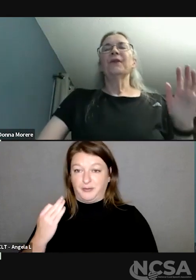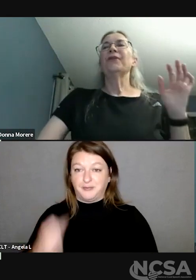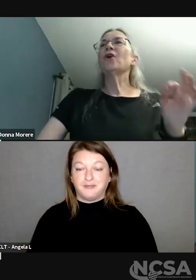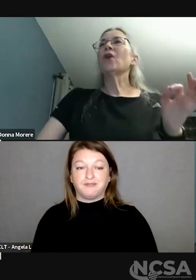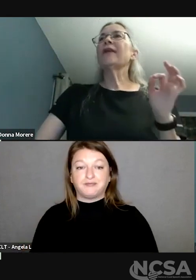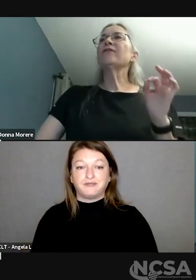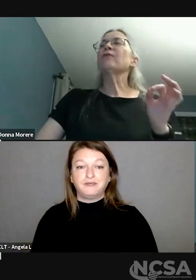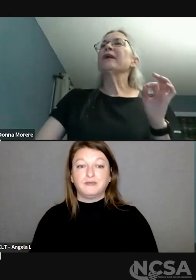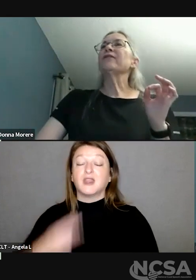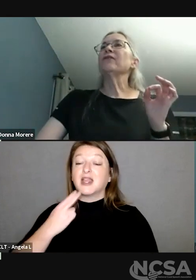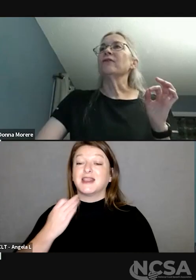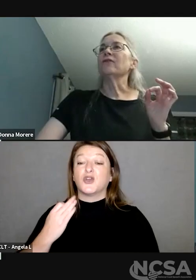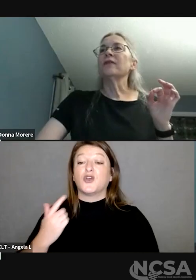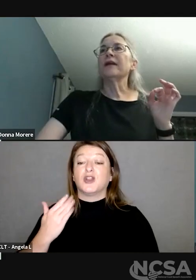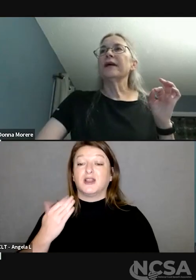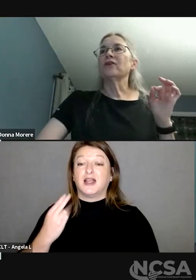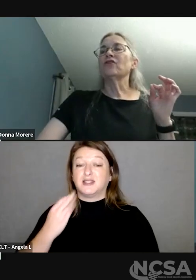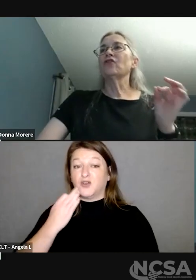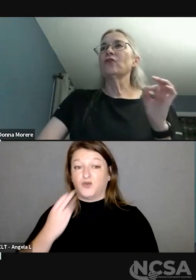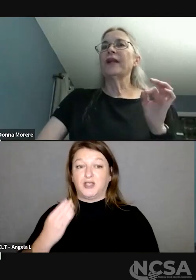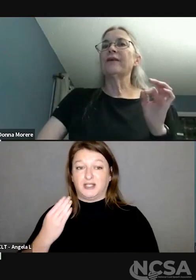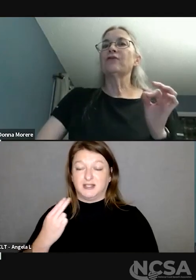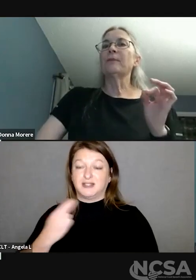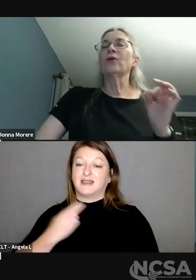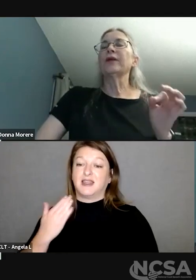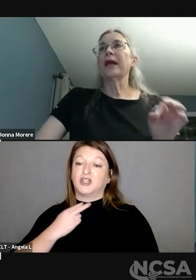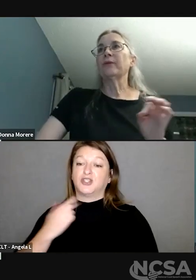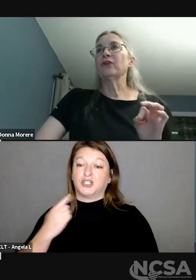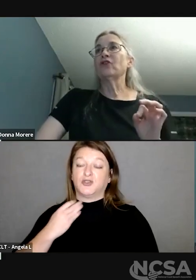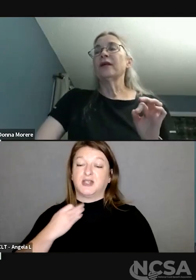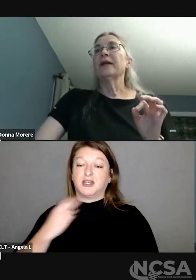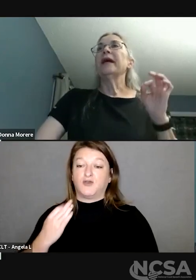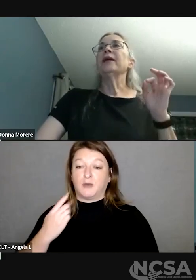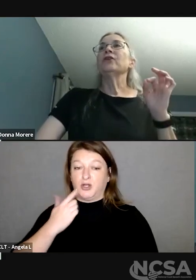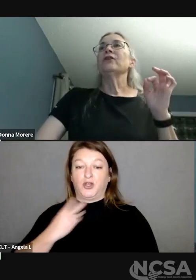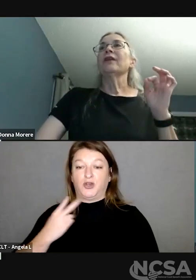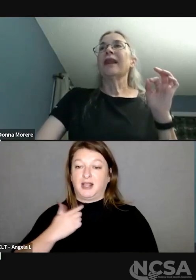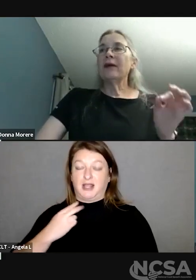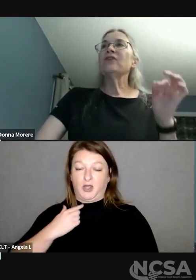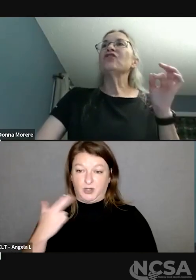There are lots of reasons that children have trouble learning language and language